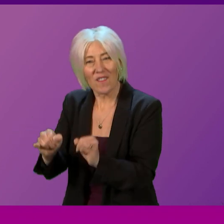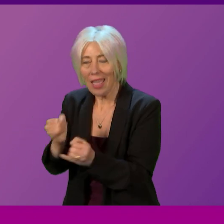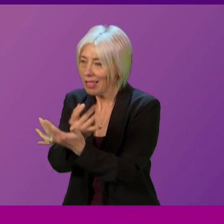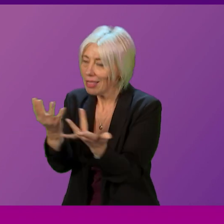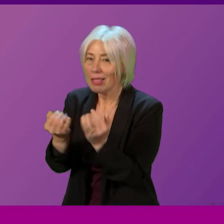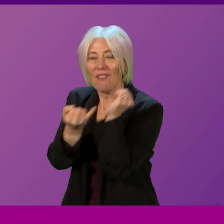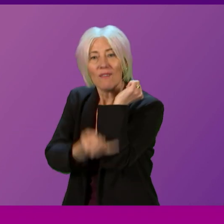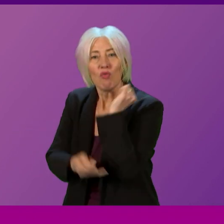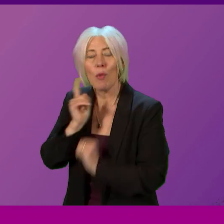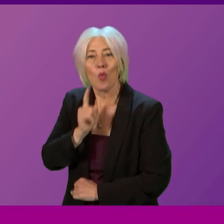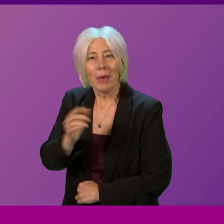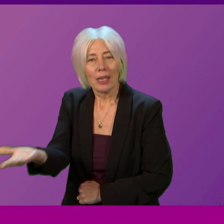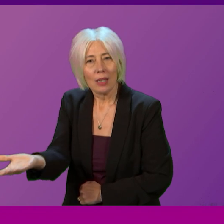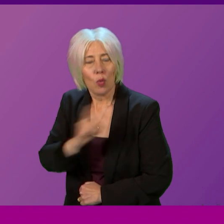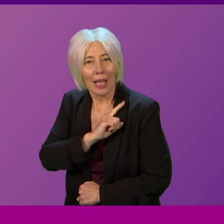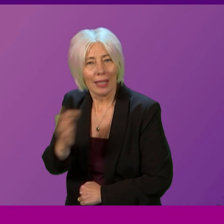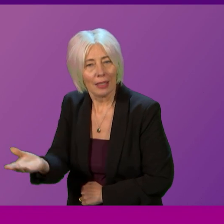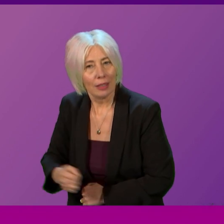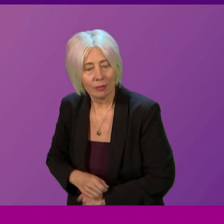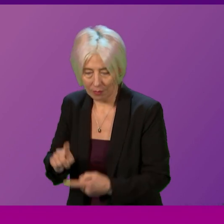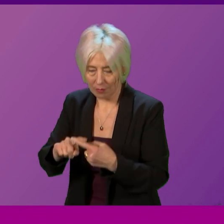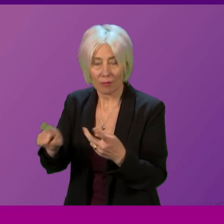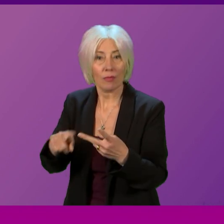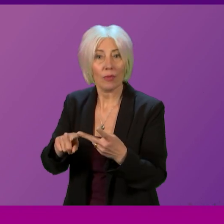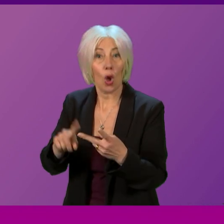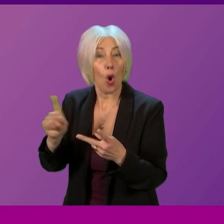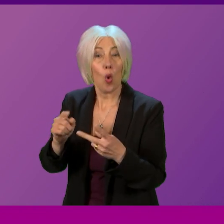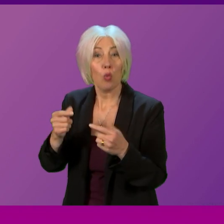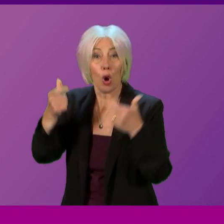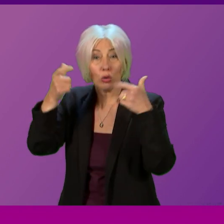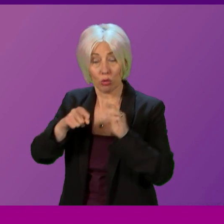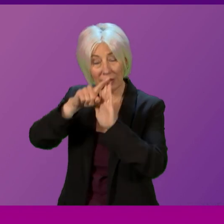vulnerable women, and what legislation is the First Minister and her Government proposing